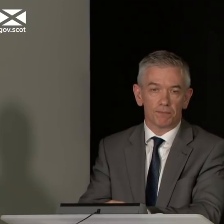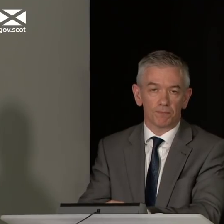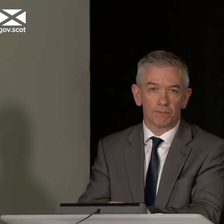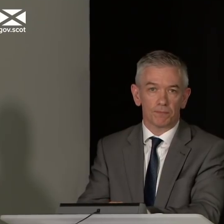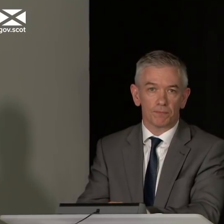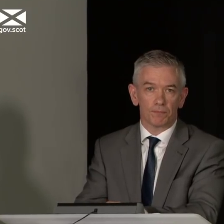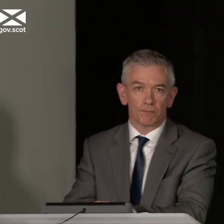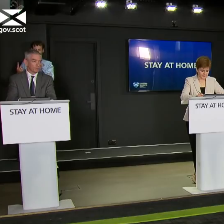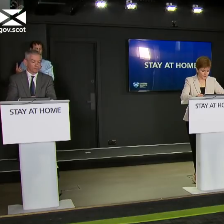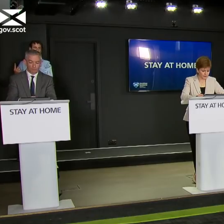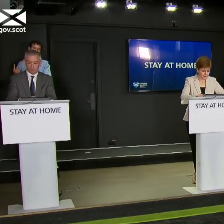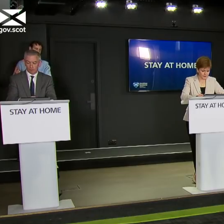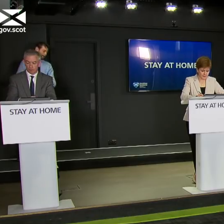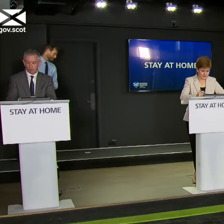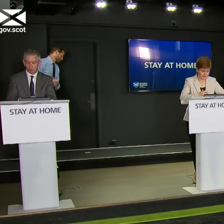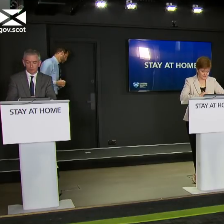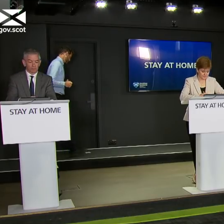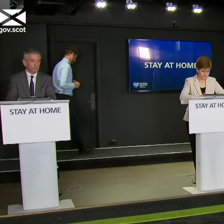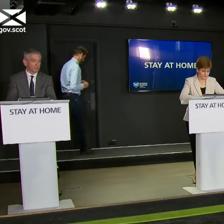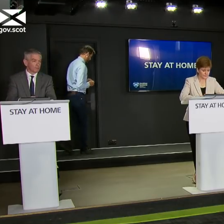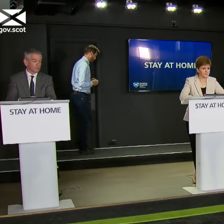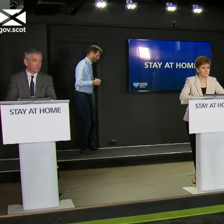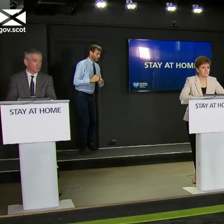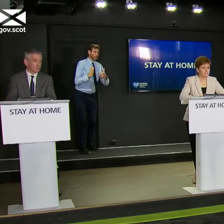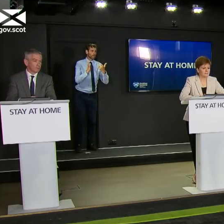Thanks Gregor. Ross Govans from STV.